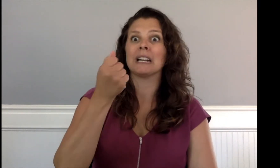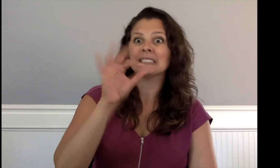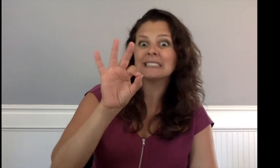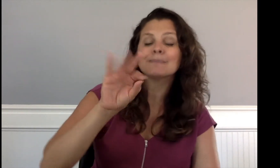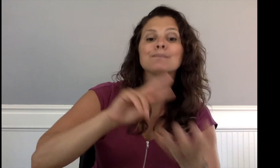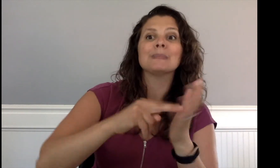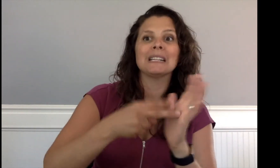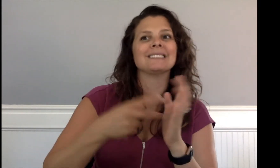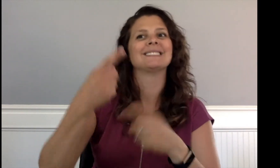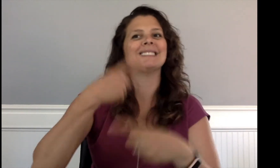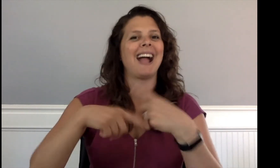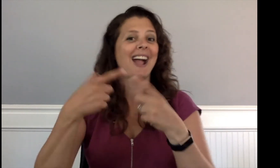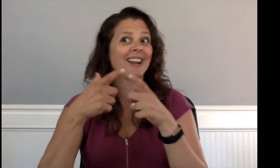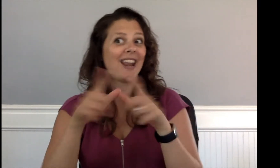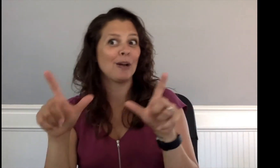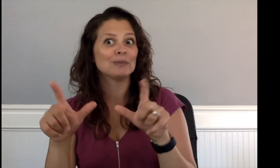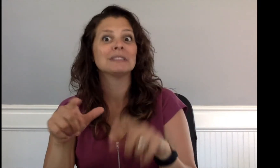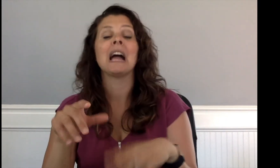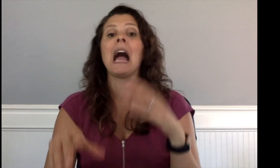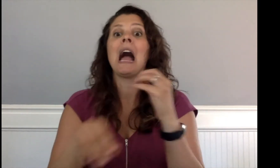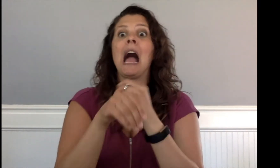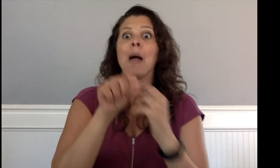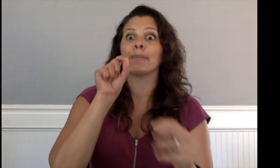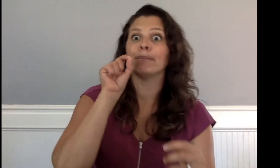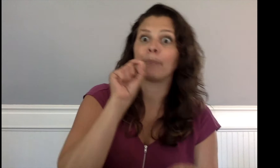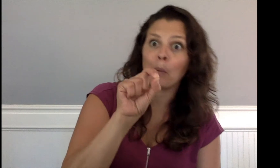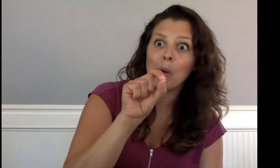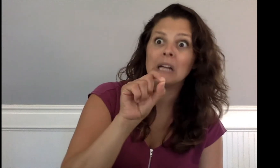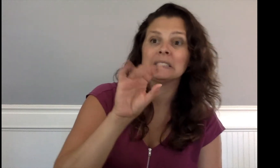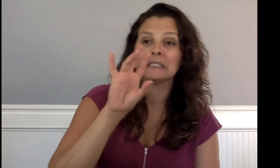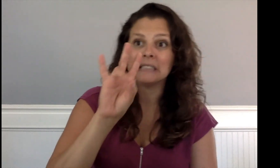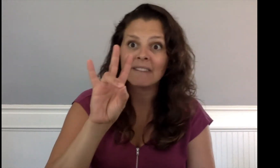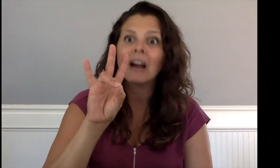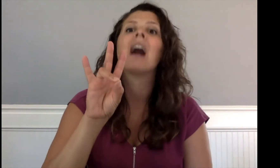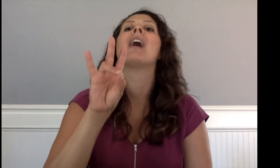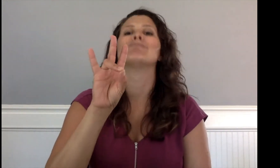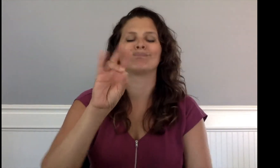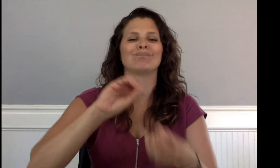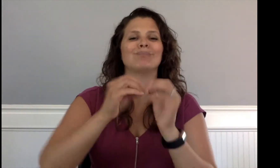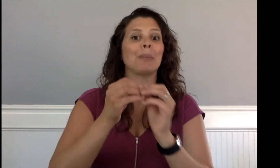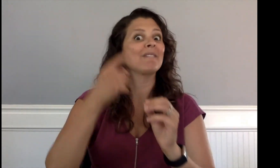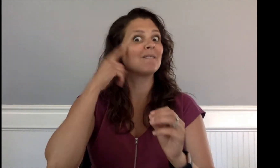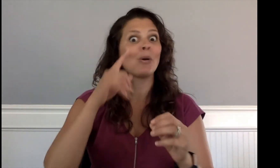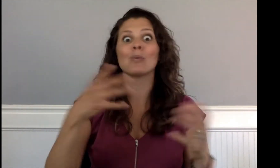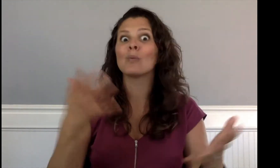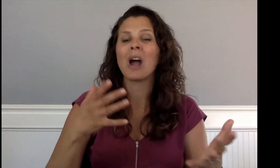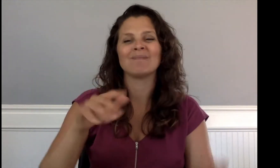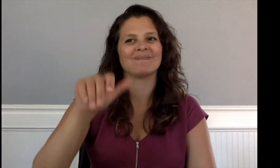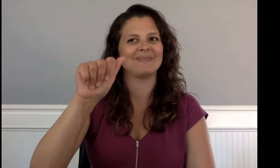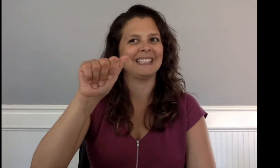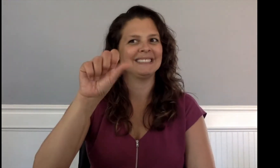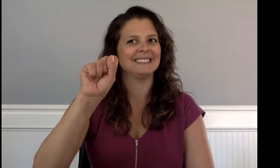"four hundred and nineteen means sign languages. Add a decimal point and a seven, and you have the Dewey